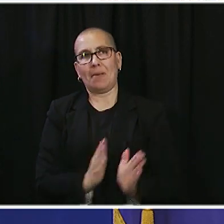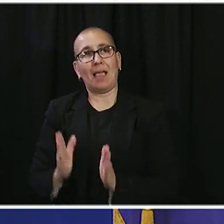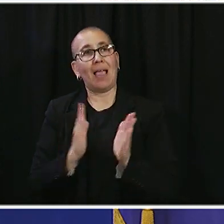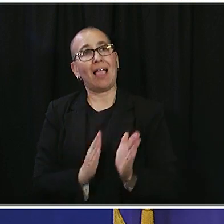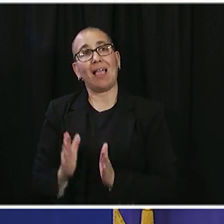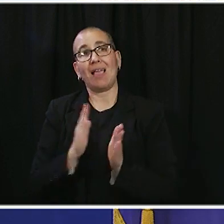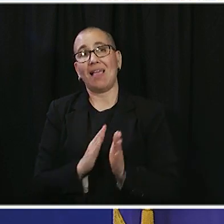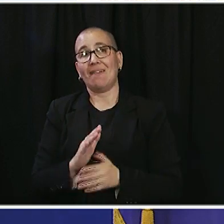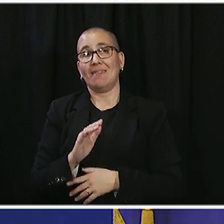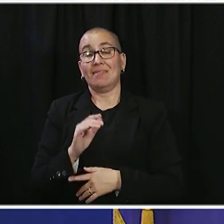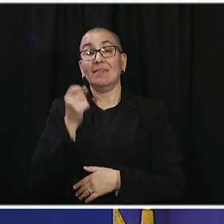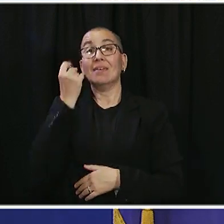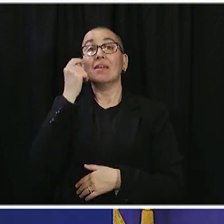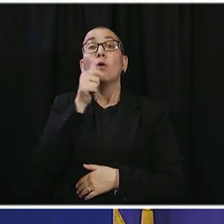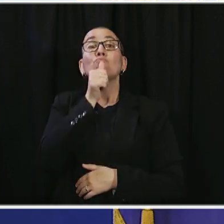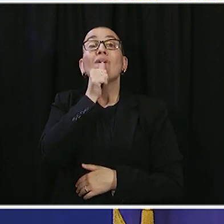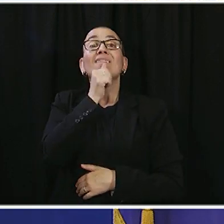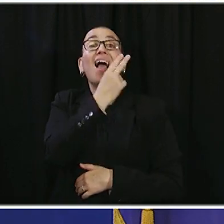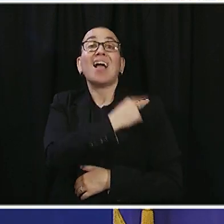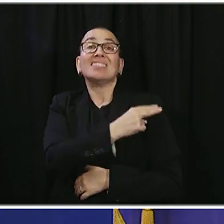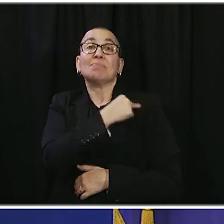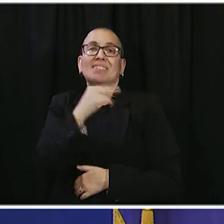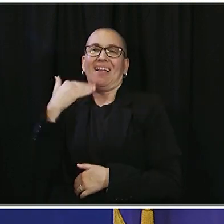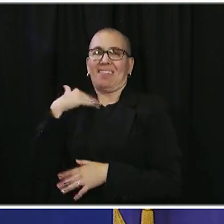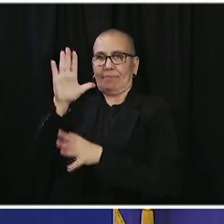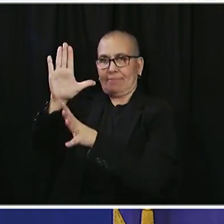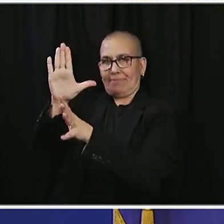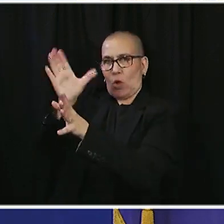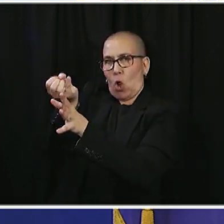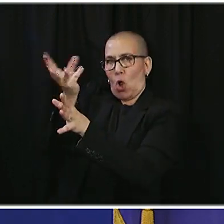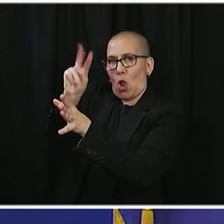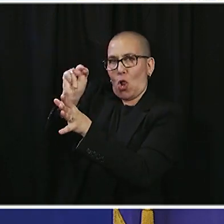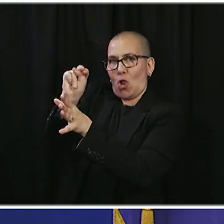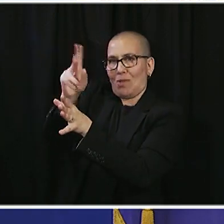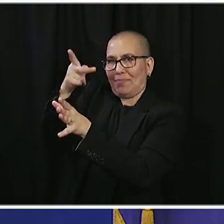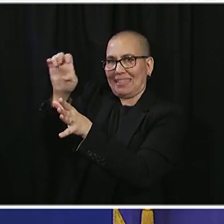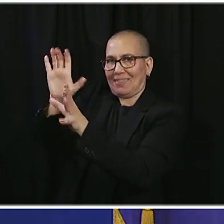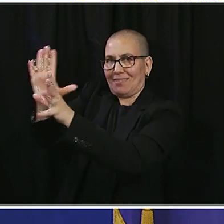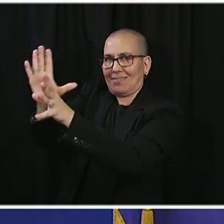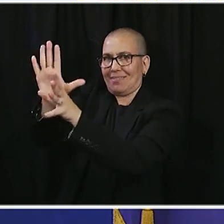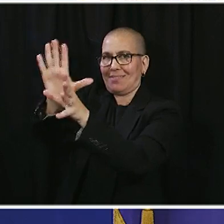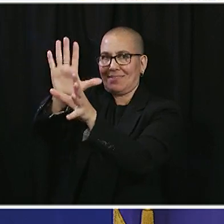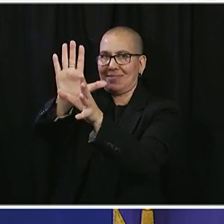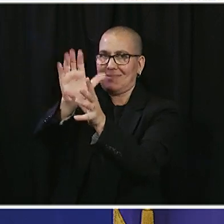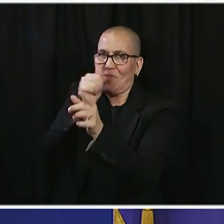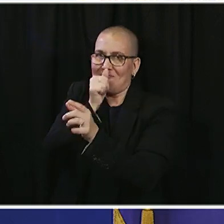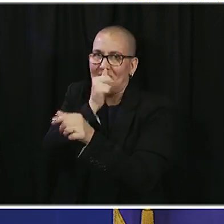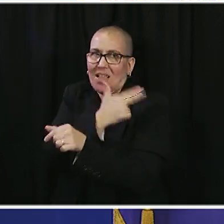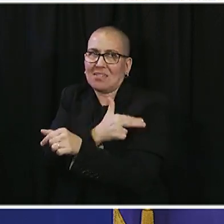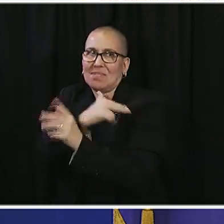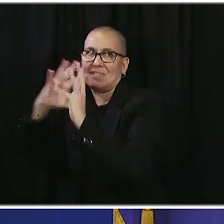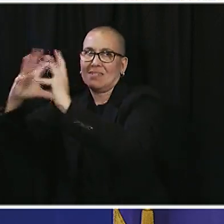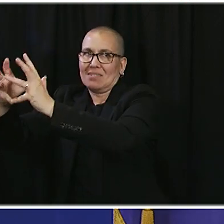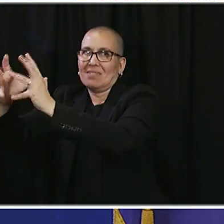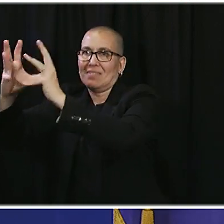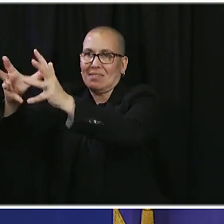≫ YES, THAT'S WHAT I HAVE TO DO AND I HAVE TO WORK WITH OUR PRIVATE SECTOR HOSPITALS BECAUSE THEY MANAGE THEIR OWN P.P.E. SUPPLY.